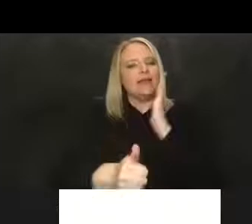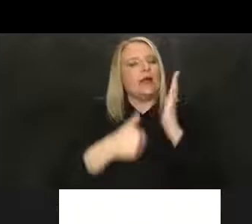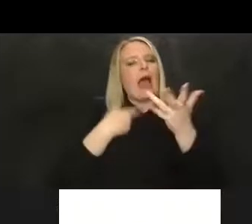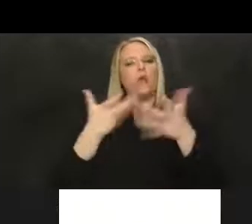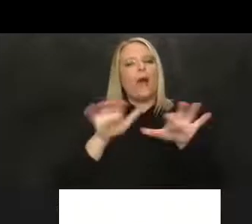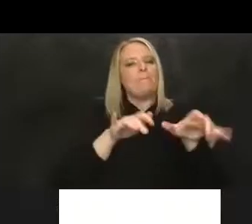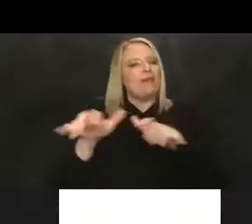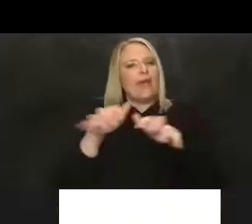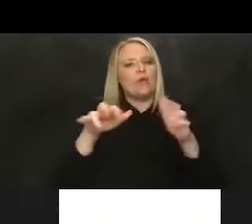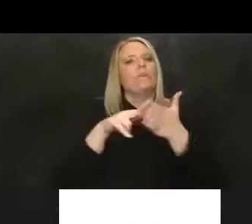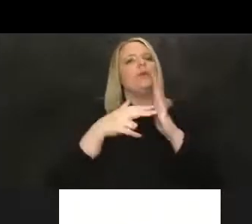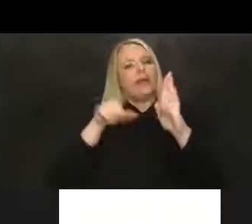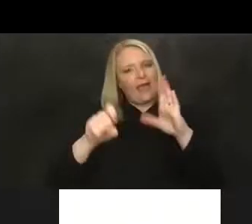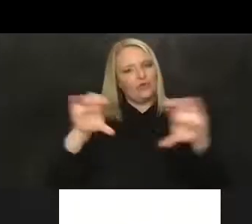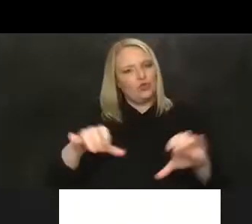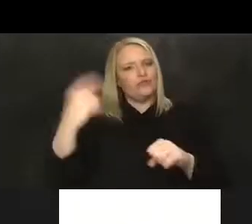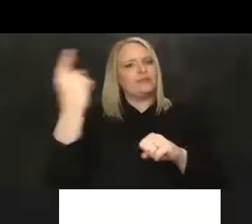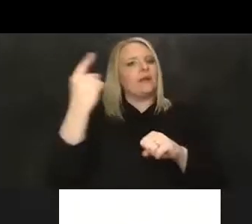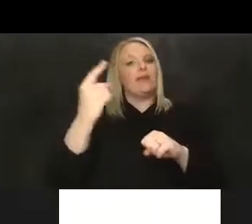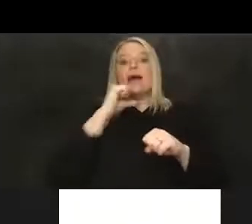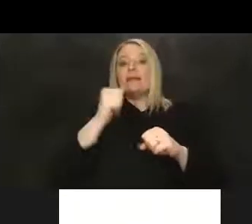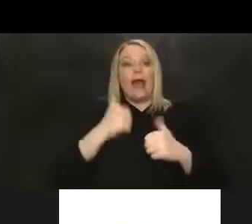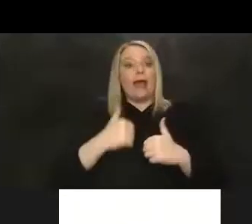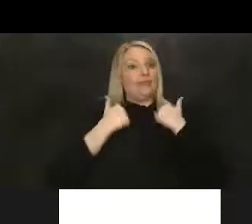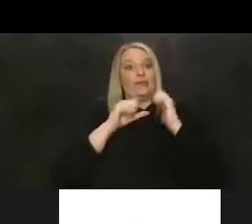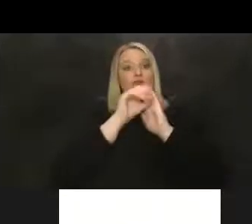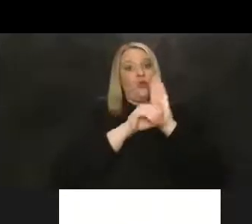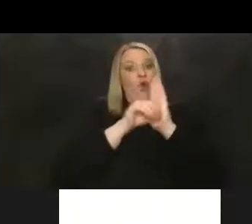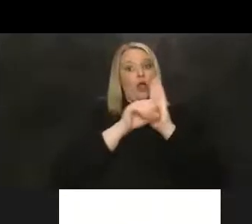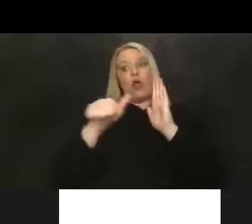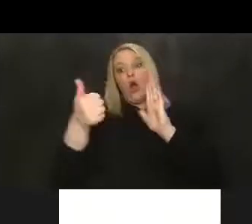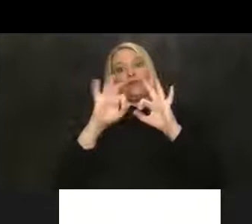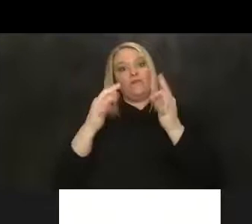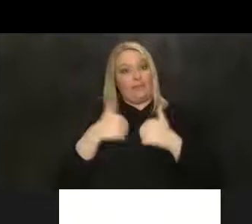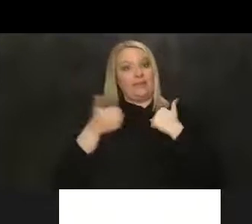to do something, and I didn't live in New Orleans where my other family lived, where they owned